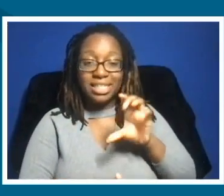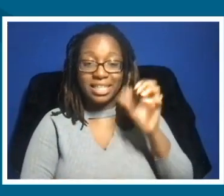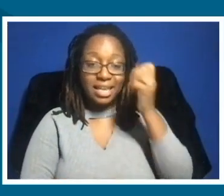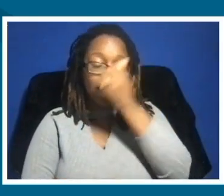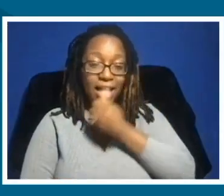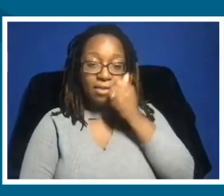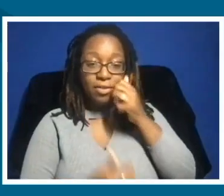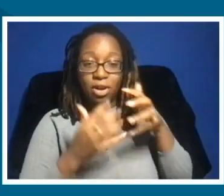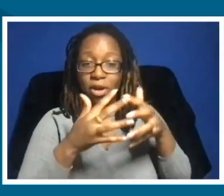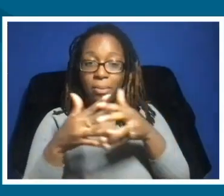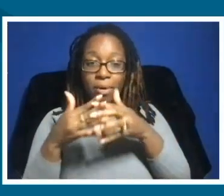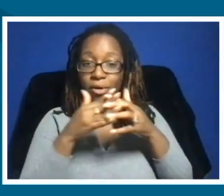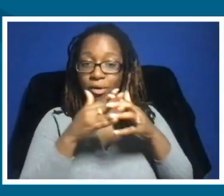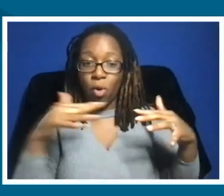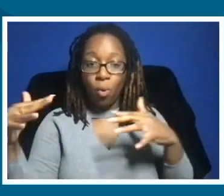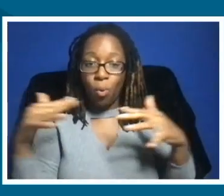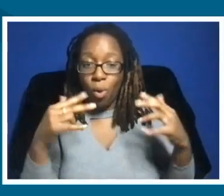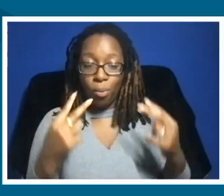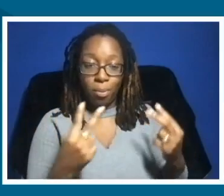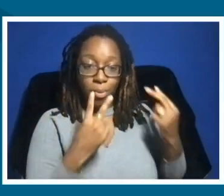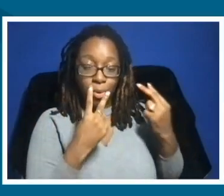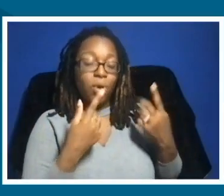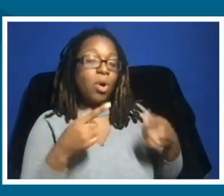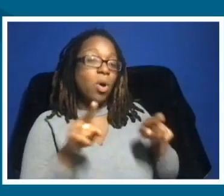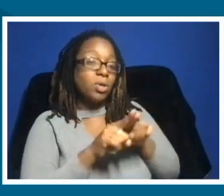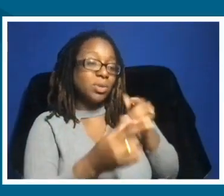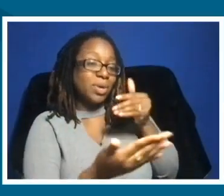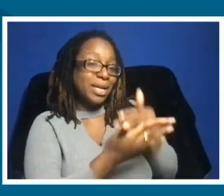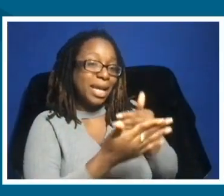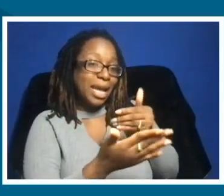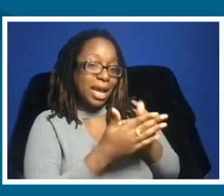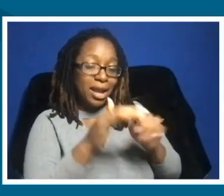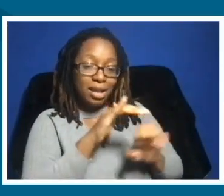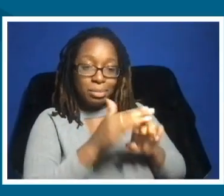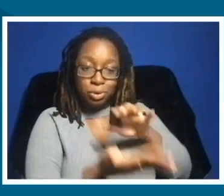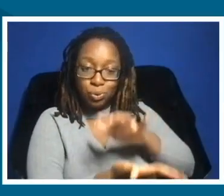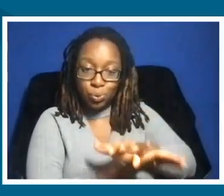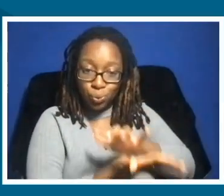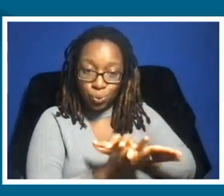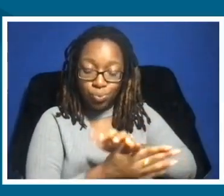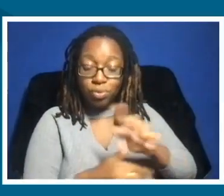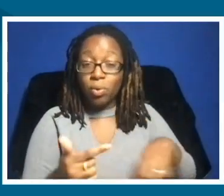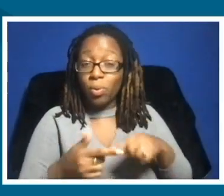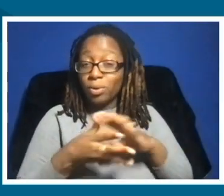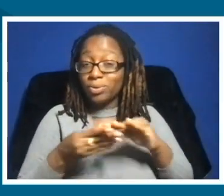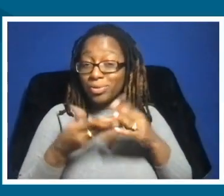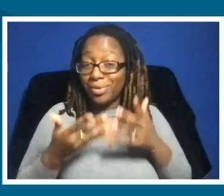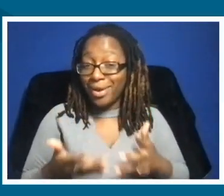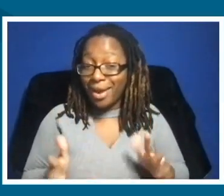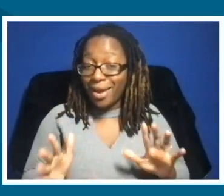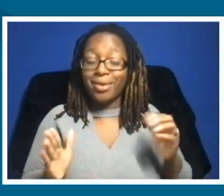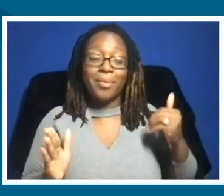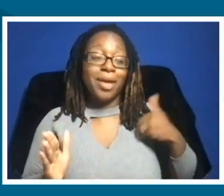as well as a nearby elementary school after our story we have a how-to guide